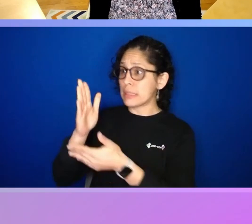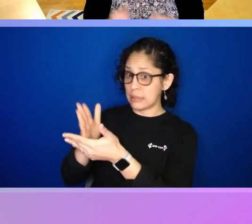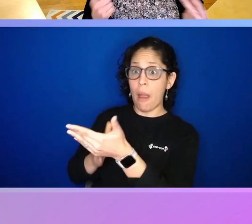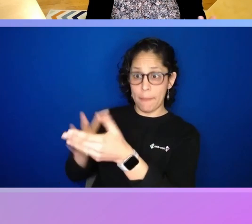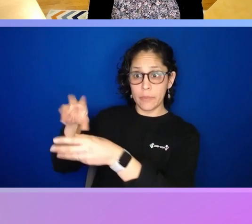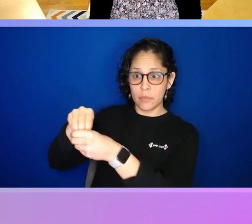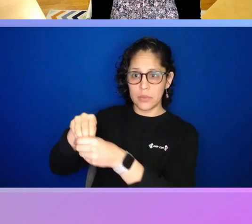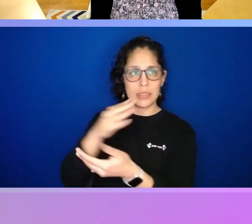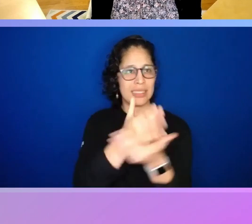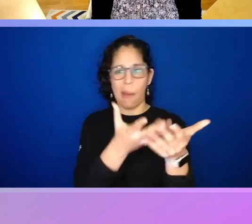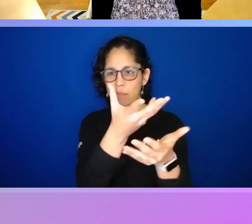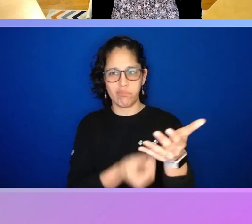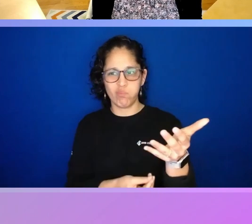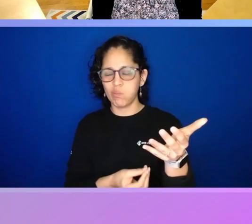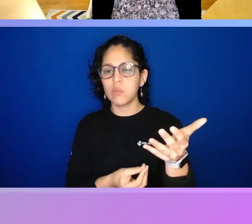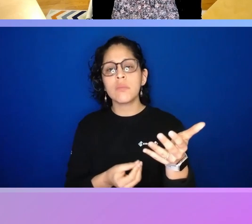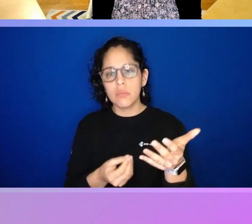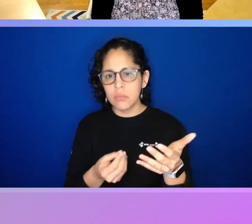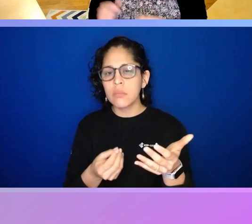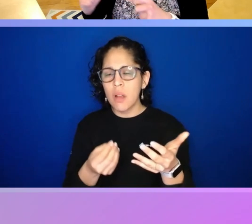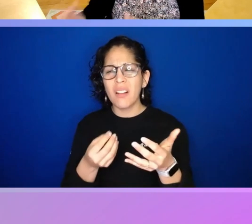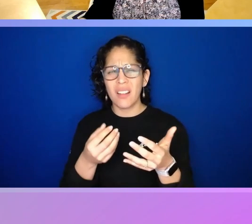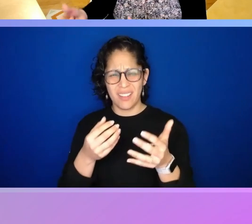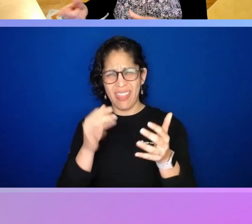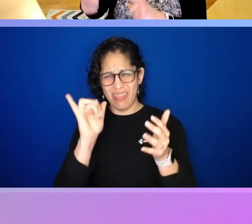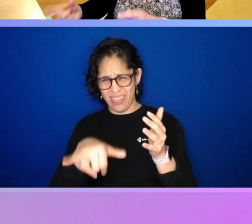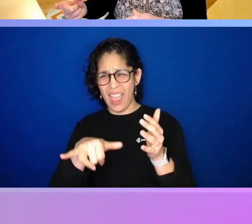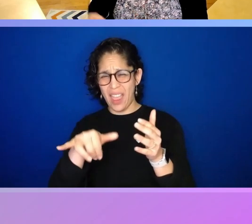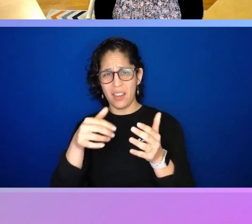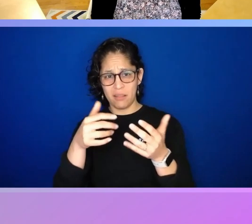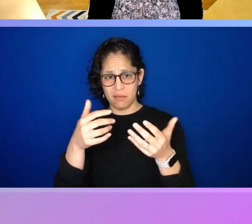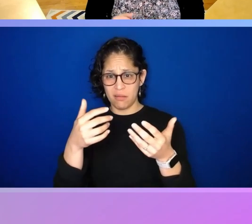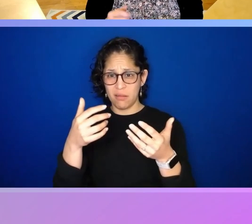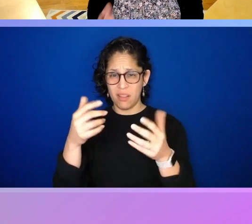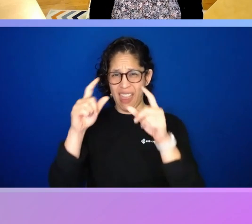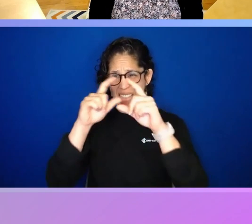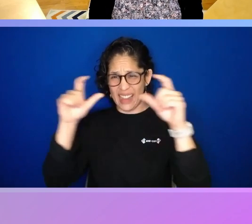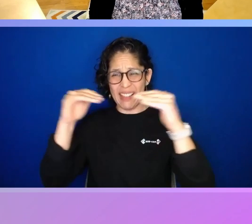over elements on a page that I find are redundant or verbose. What I can't do is make up